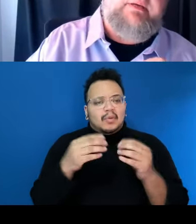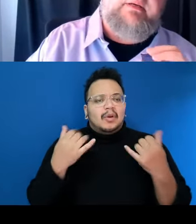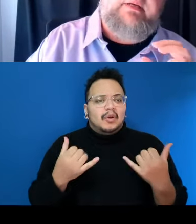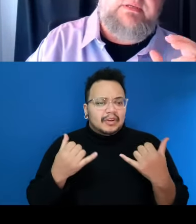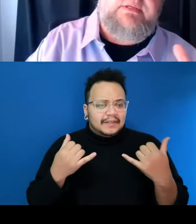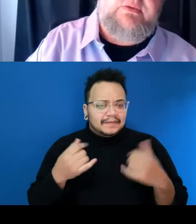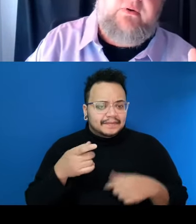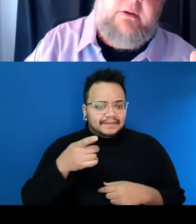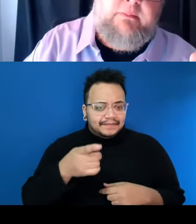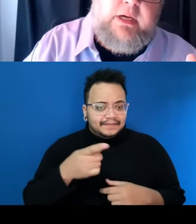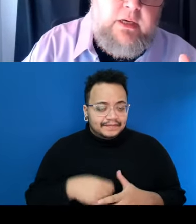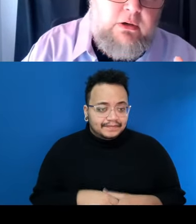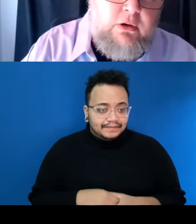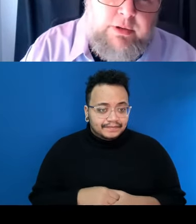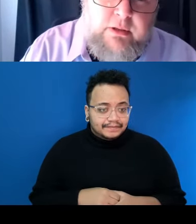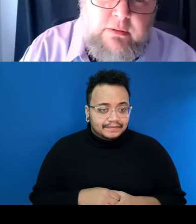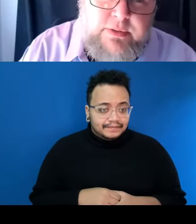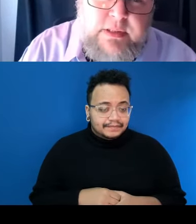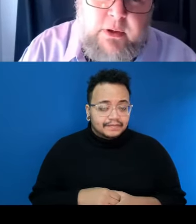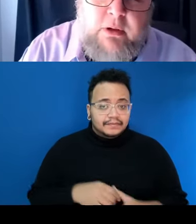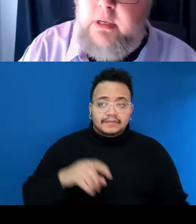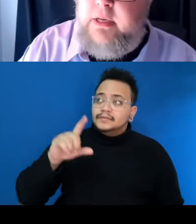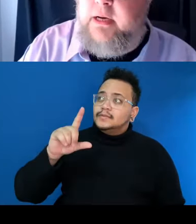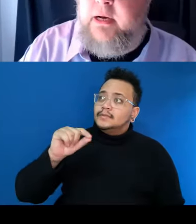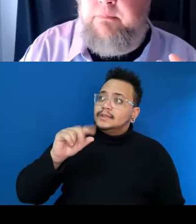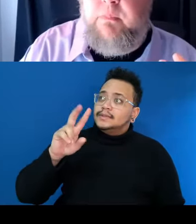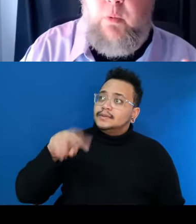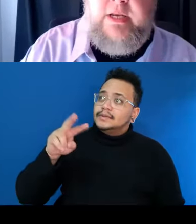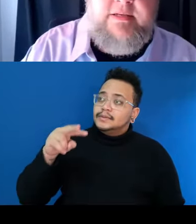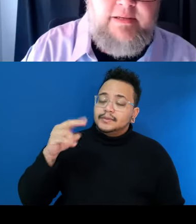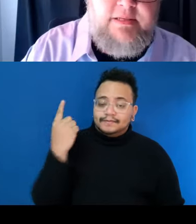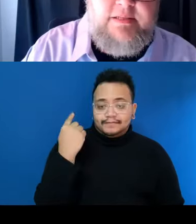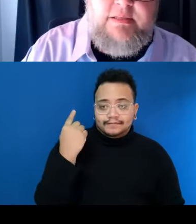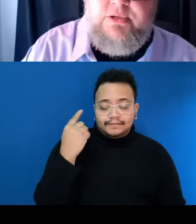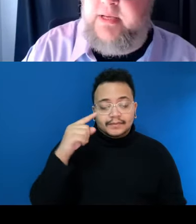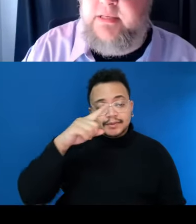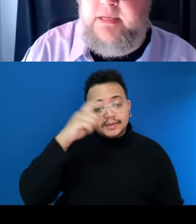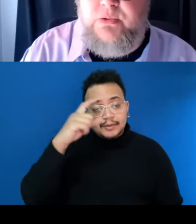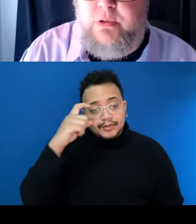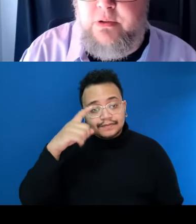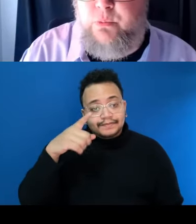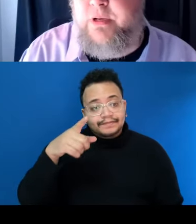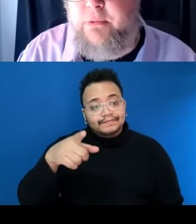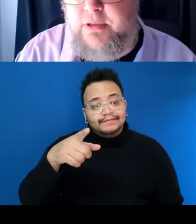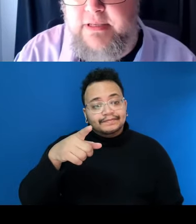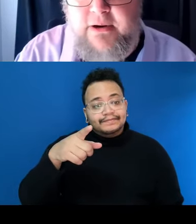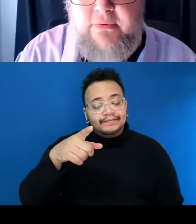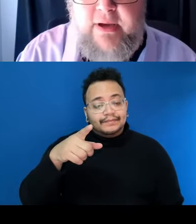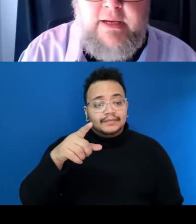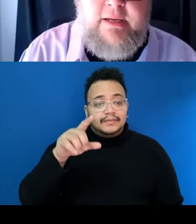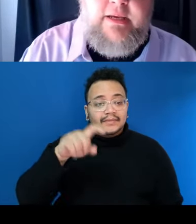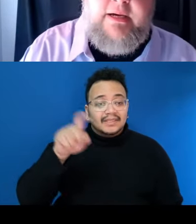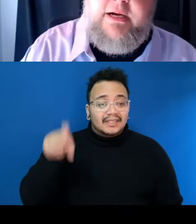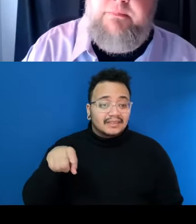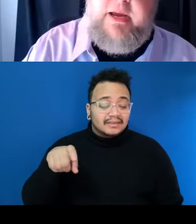but this is from earlier this summer when in Texas the trans kids were really, really terrified,